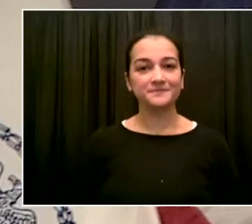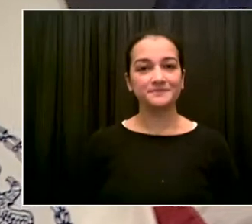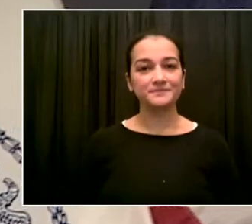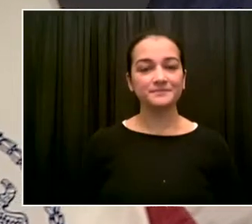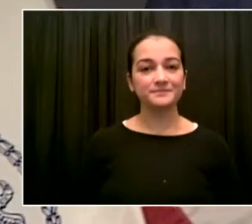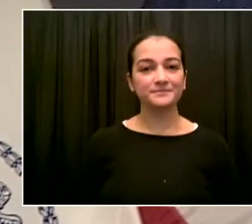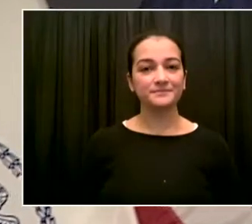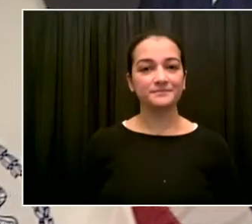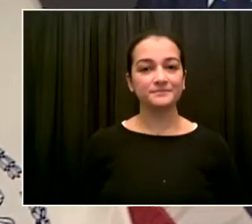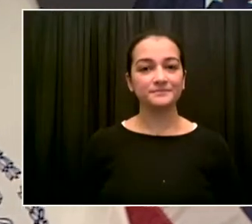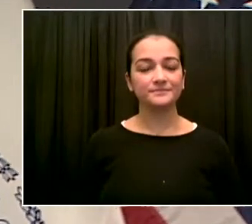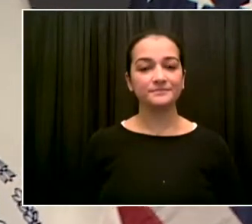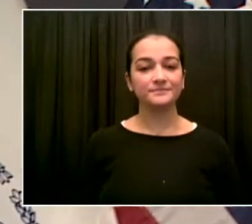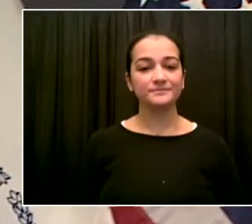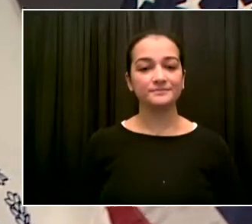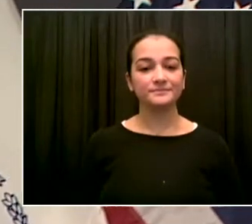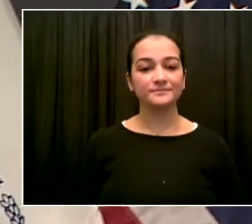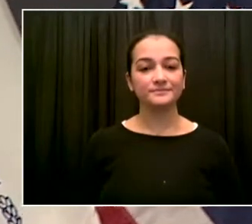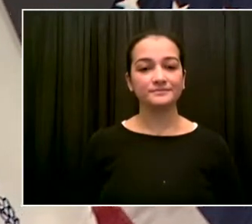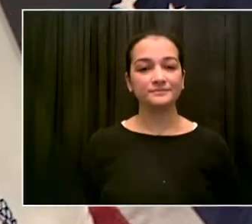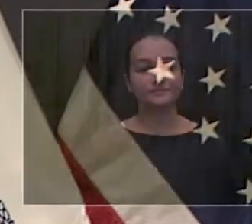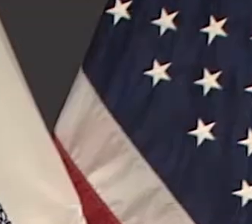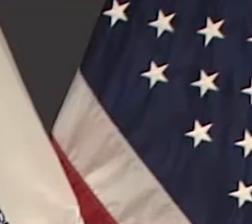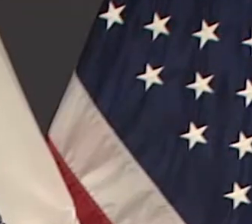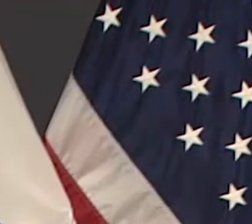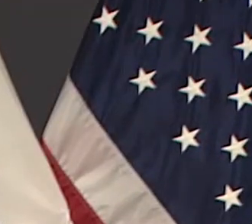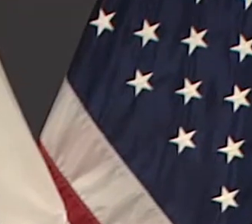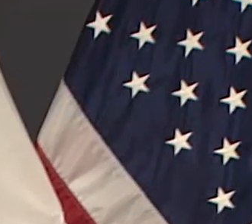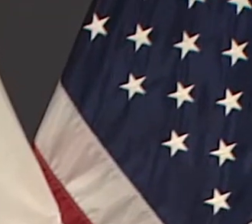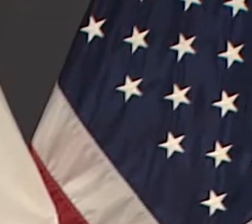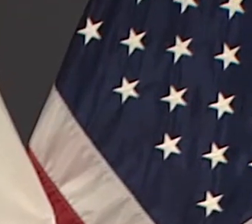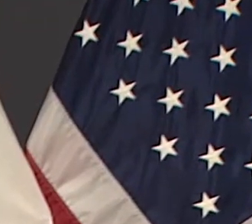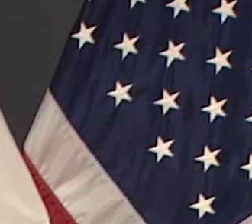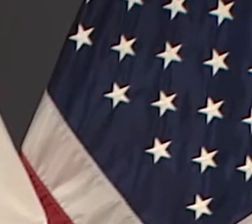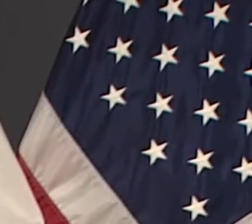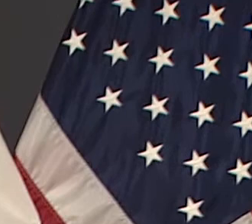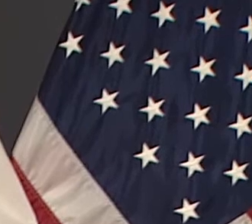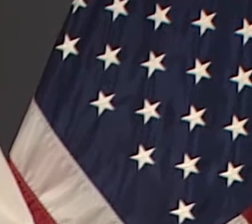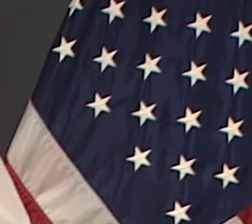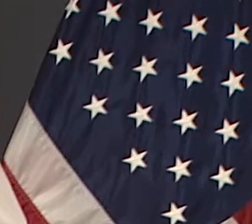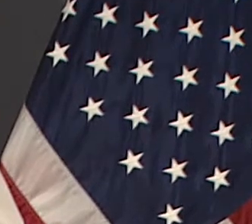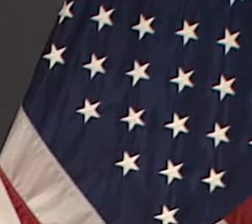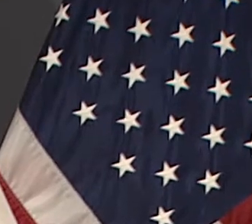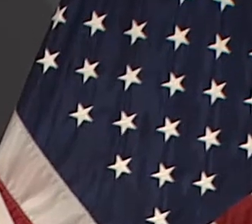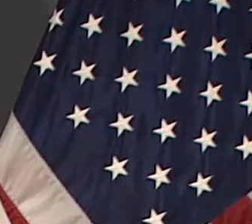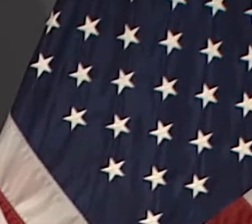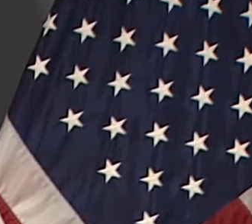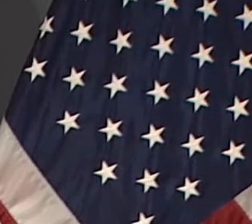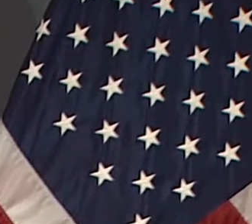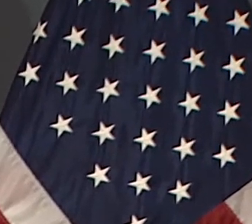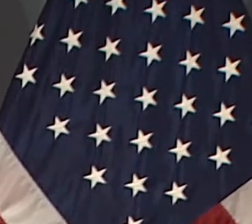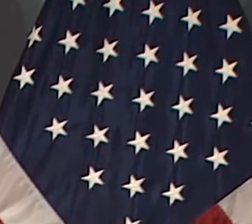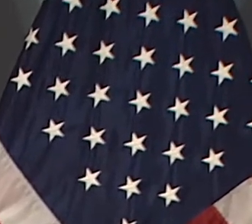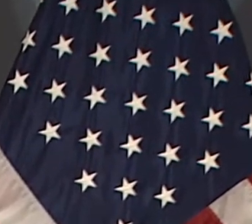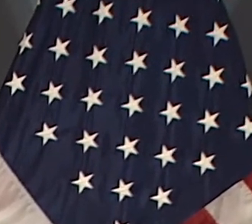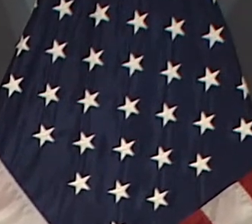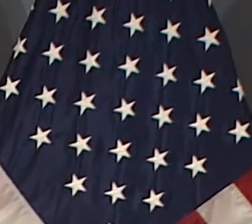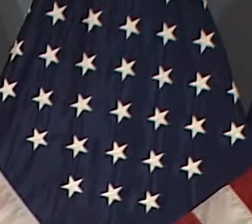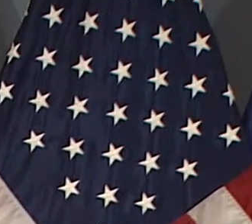BOOSTER. GO GET THE BOOSTER, T HE TIME IS NOW. DO IT TODAY. THANK YOU, EVERYBODY.